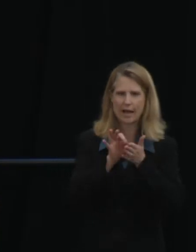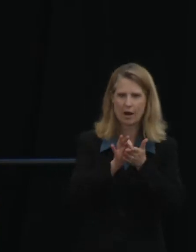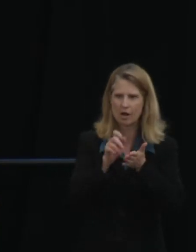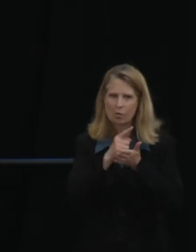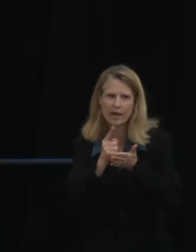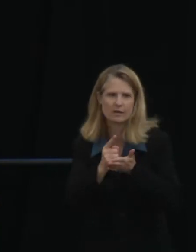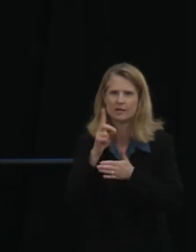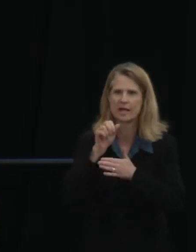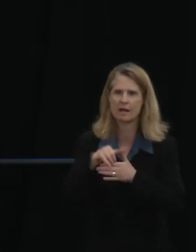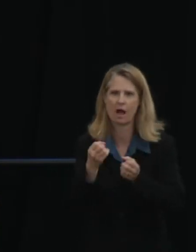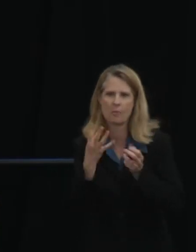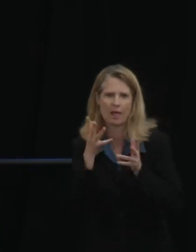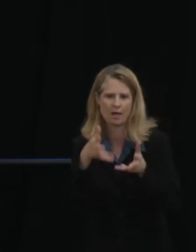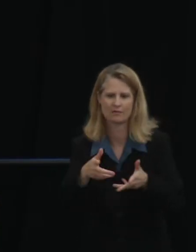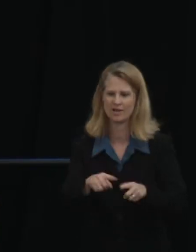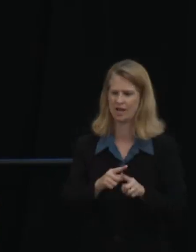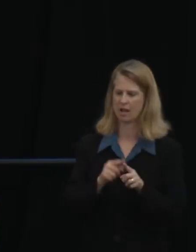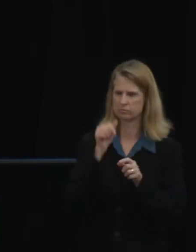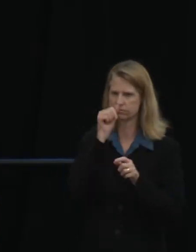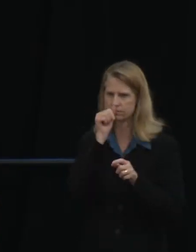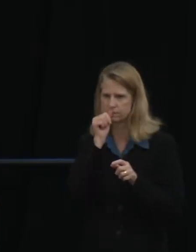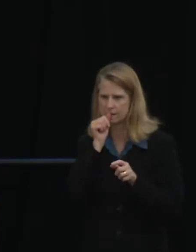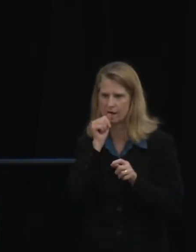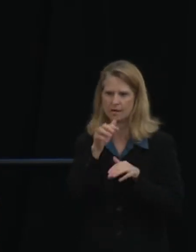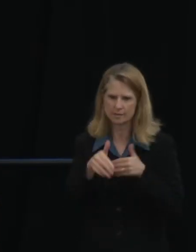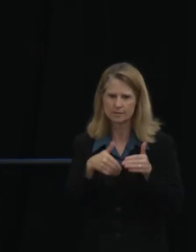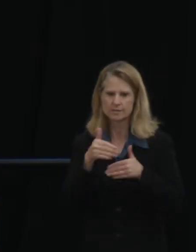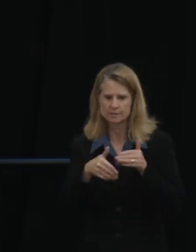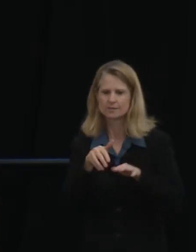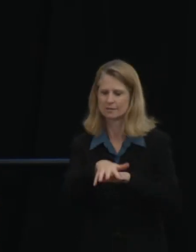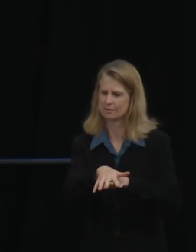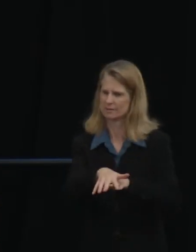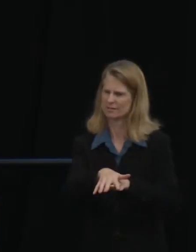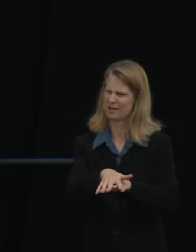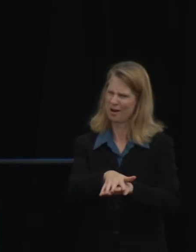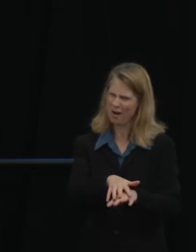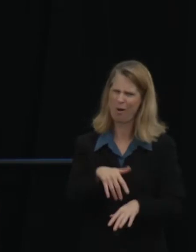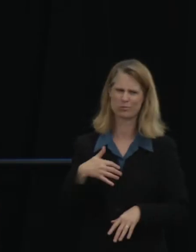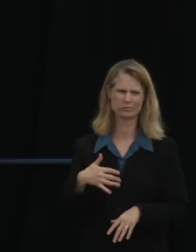watching them slip away with agonizing slowness, and then with a speed that got away from us.